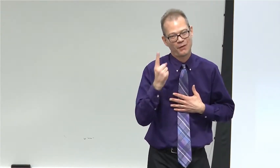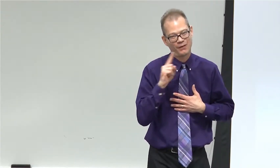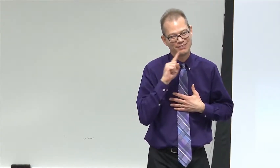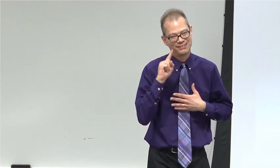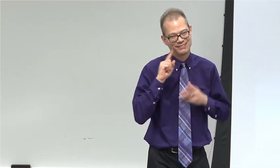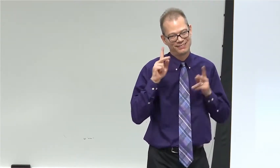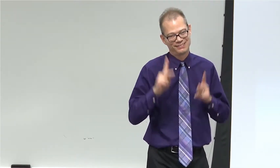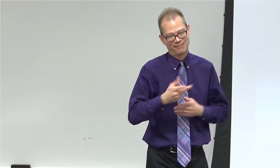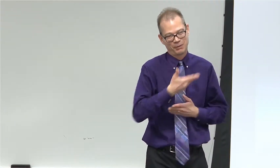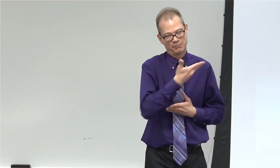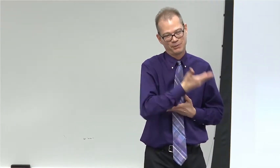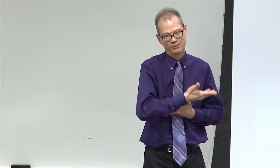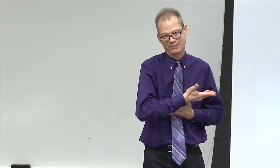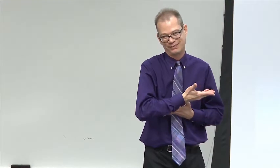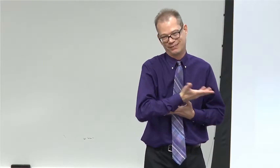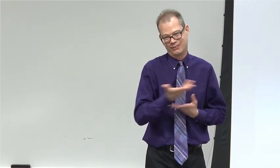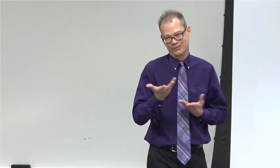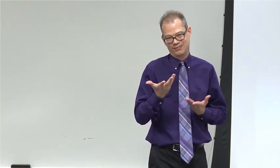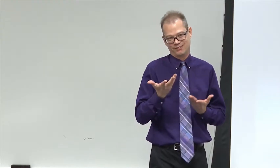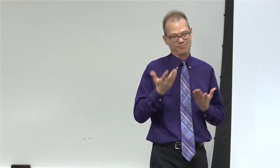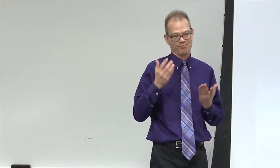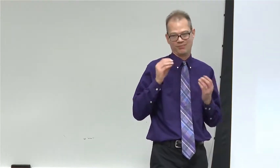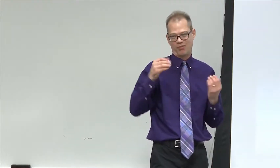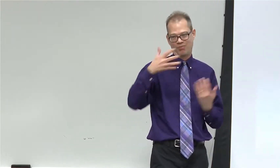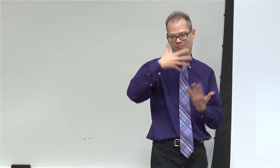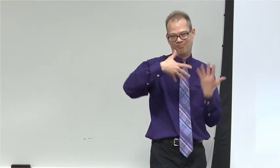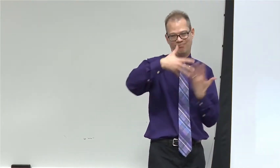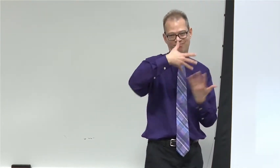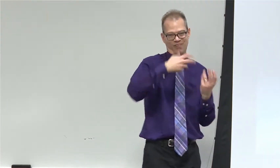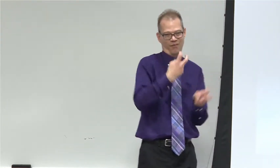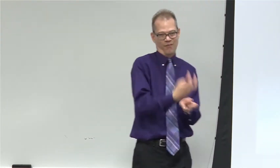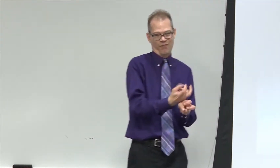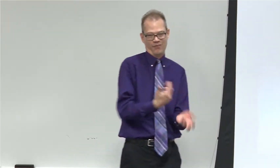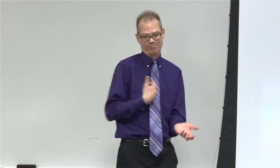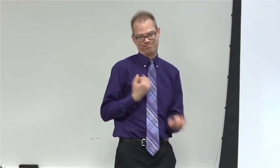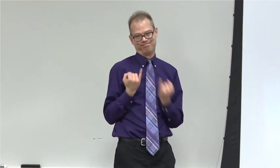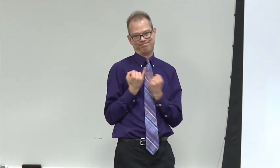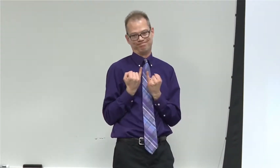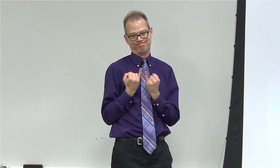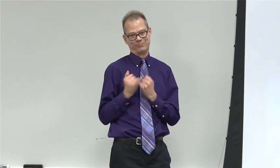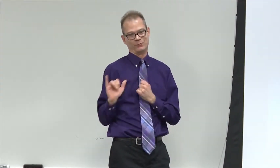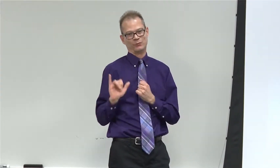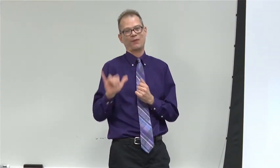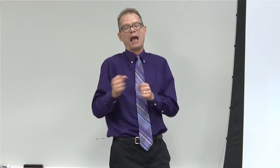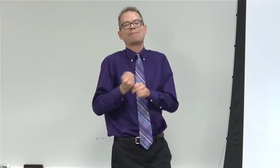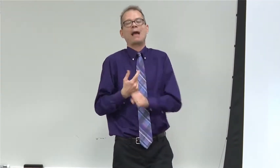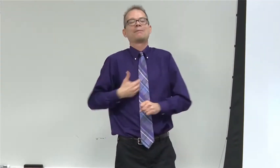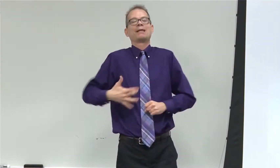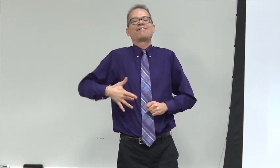that I was the only deaf person there. There really wasn't any interaction. It was very difficult for me.